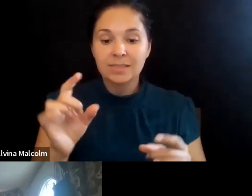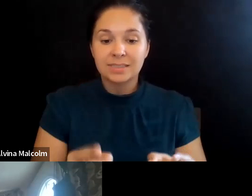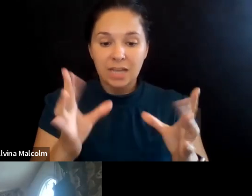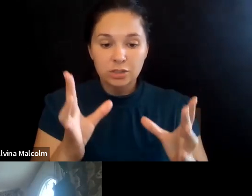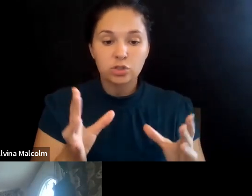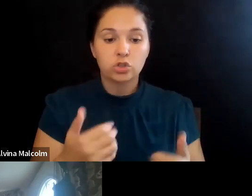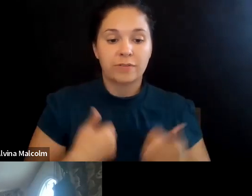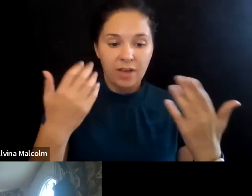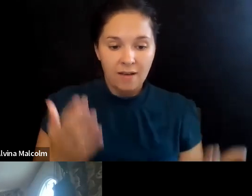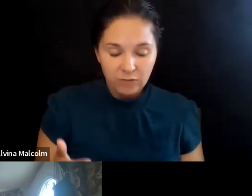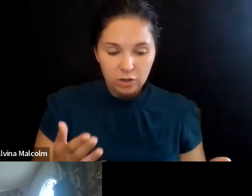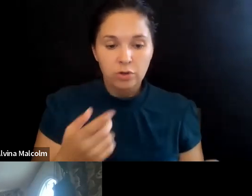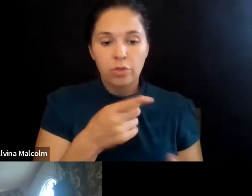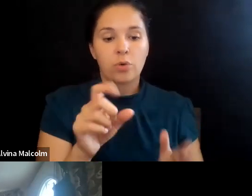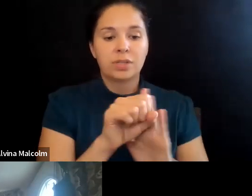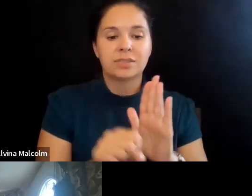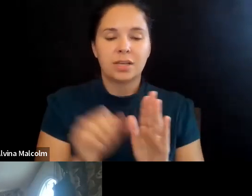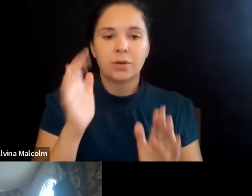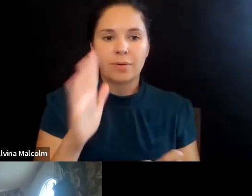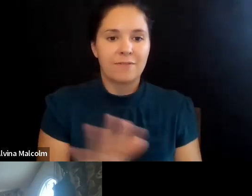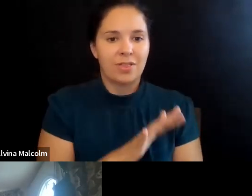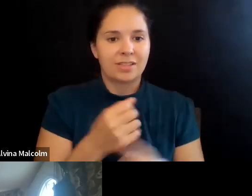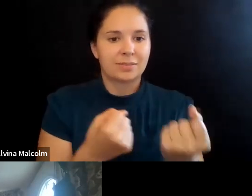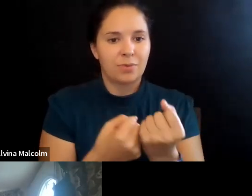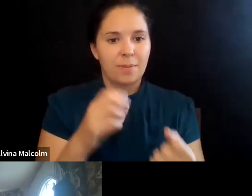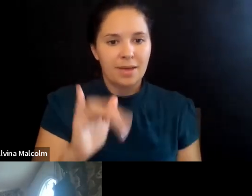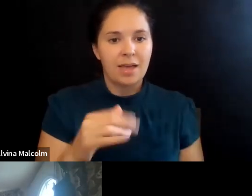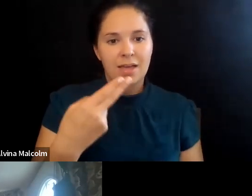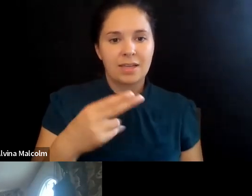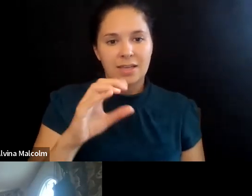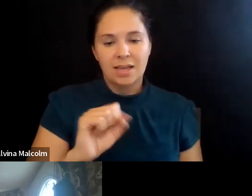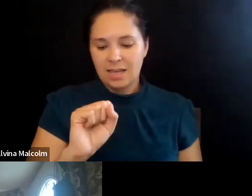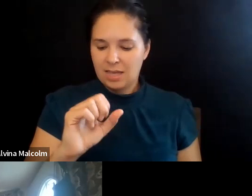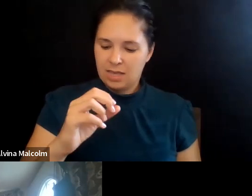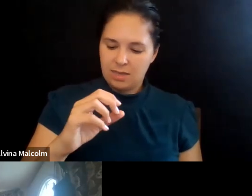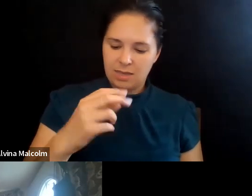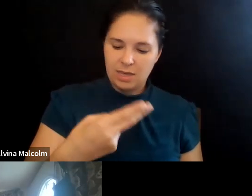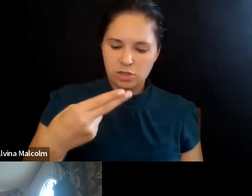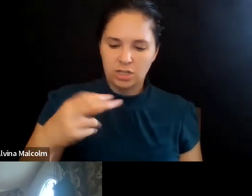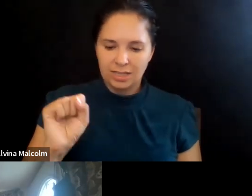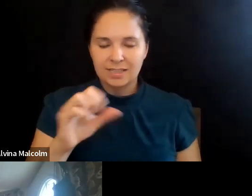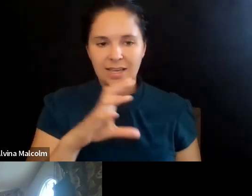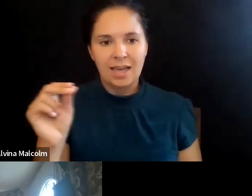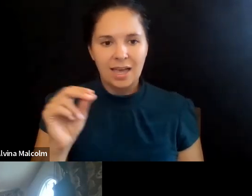states two years at 100% and to the states receiving new disaster --